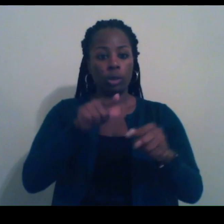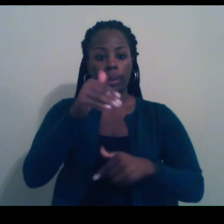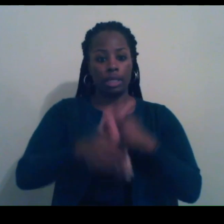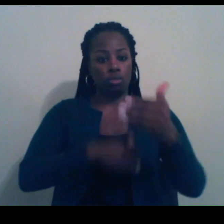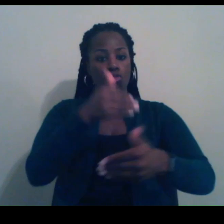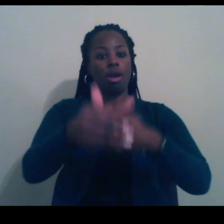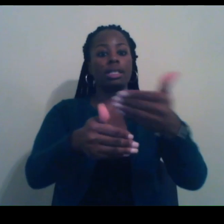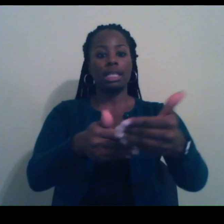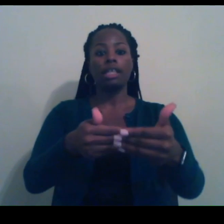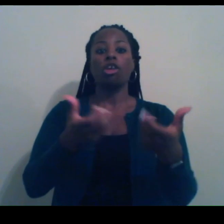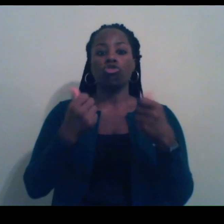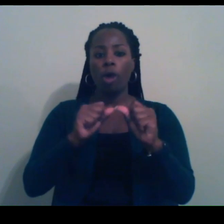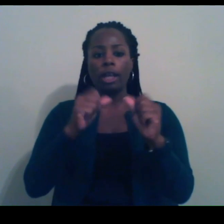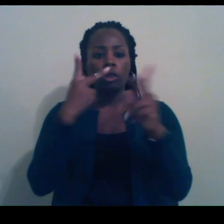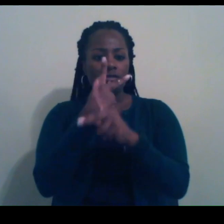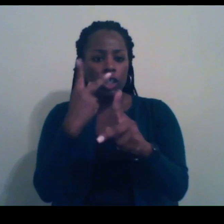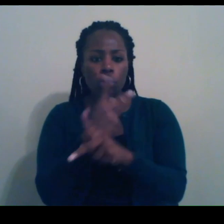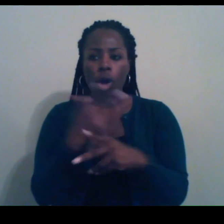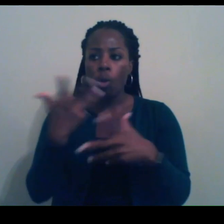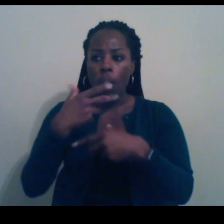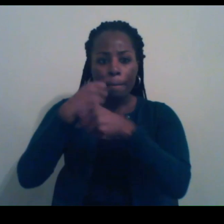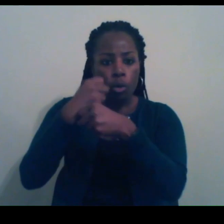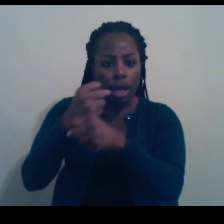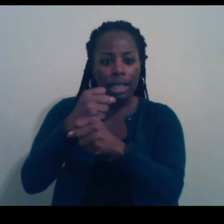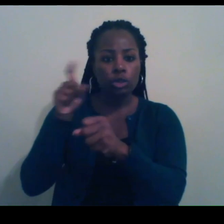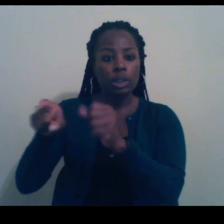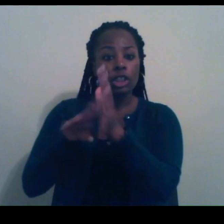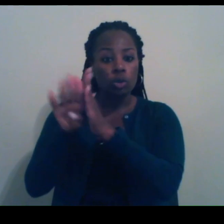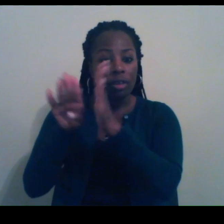and the availability of products be they vaccines monoclonal antibodies and